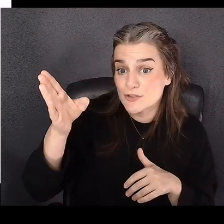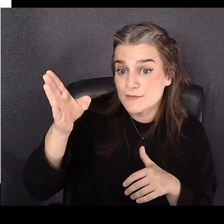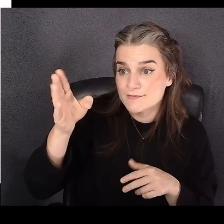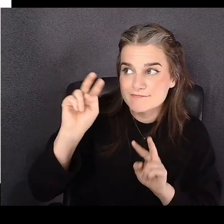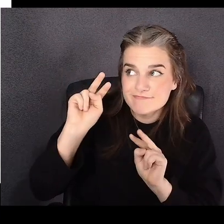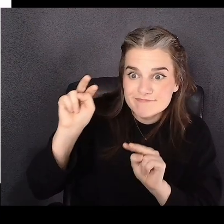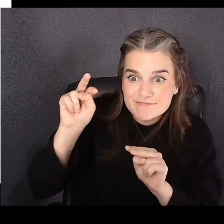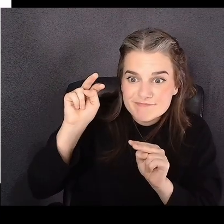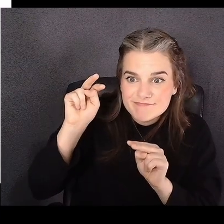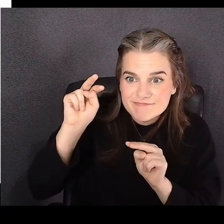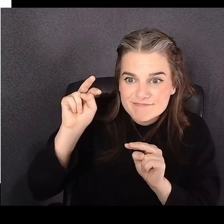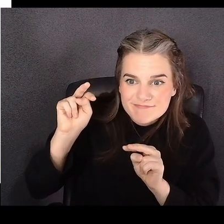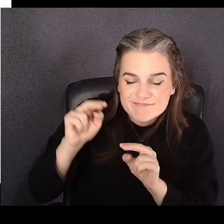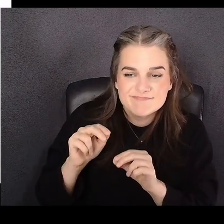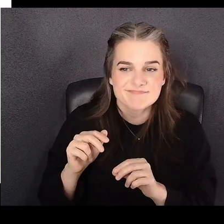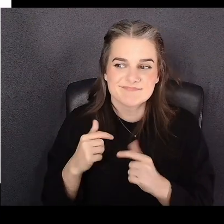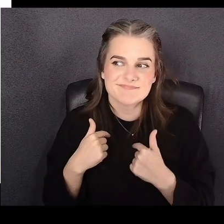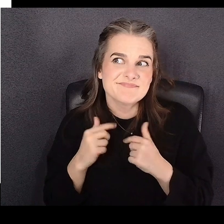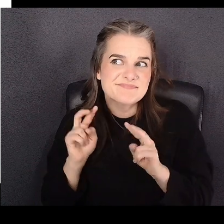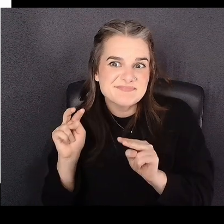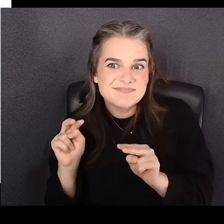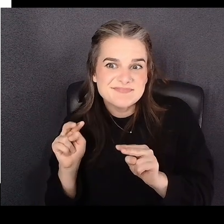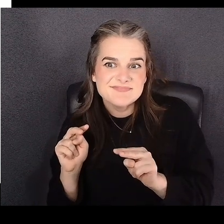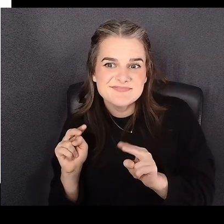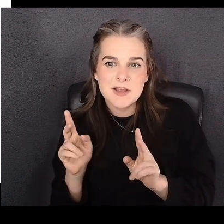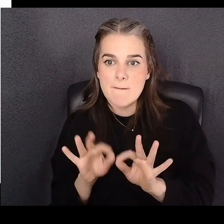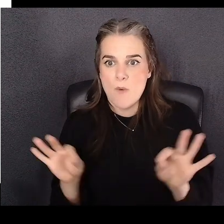is the importance of AI and virtual reality